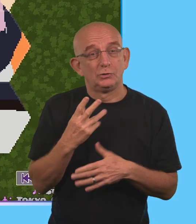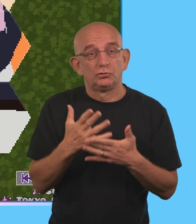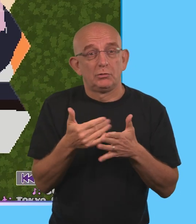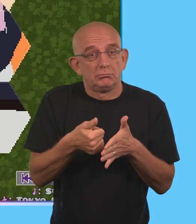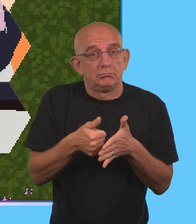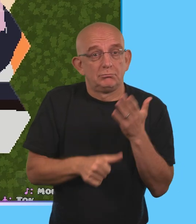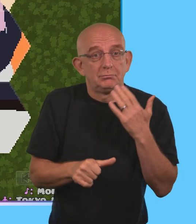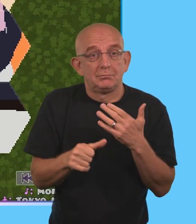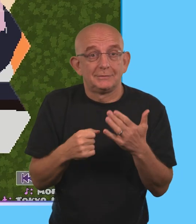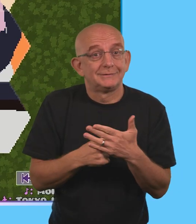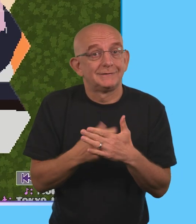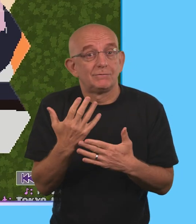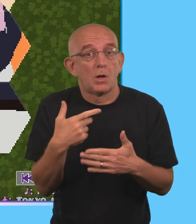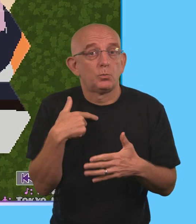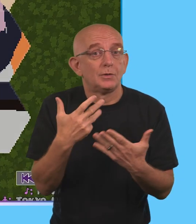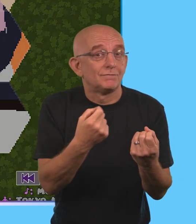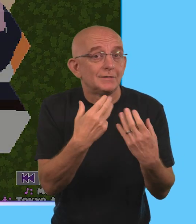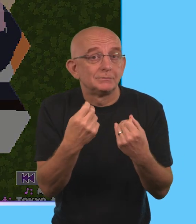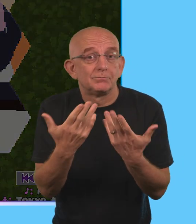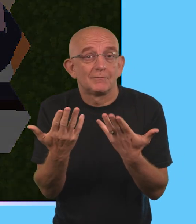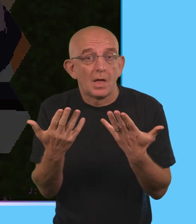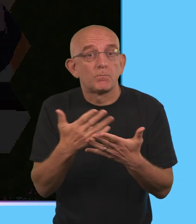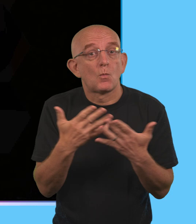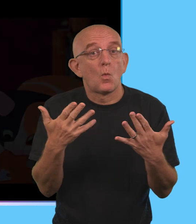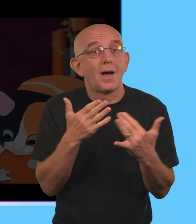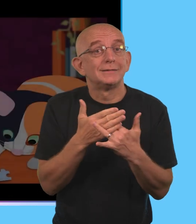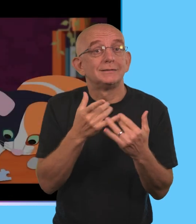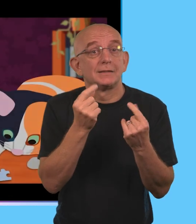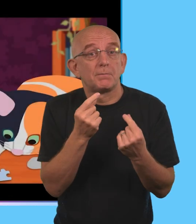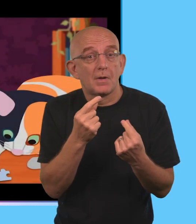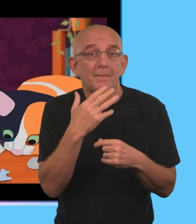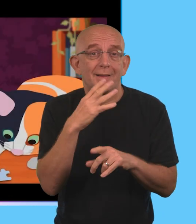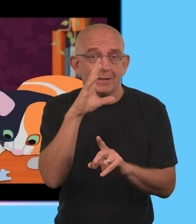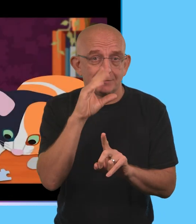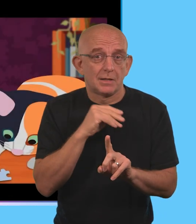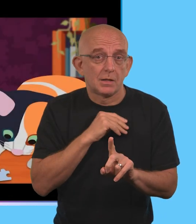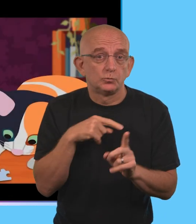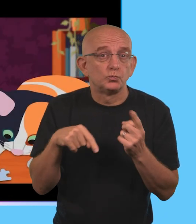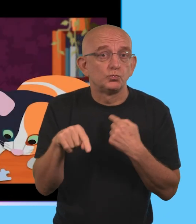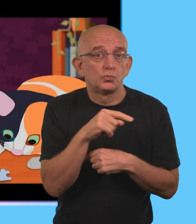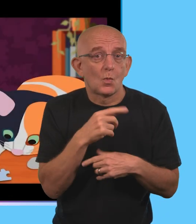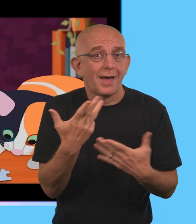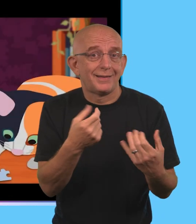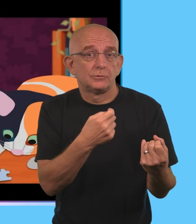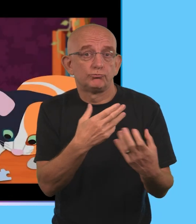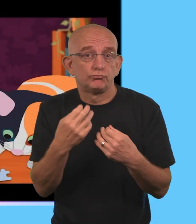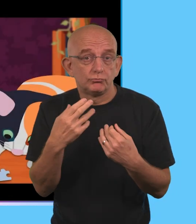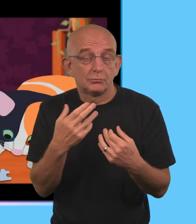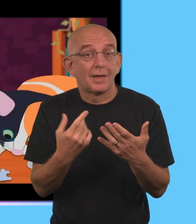so we're always open to feedback about how to make our games more accessible. Please get in touch if you have any suggestions, and if you like the look